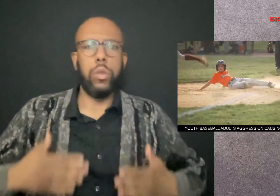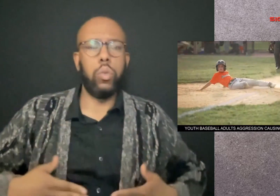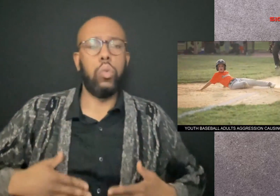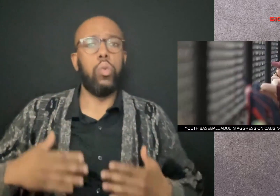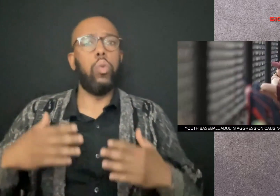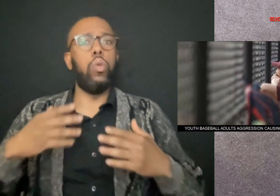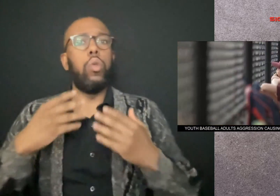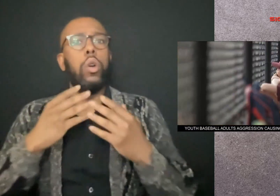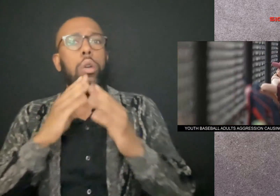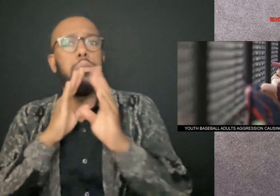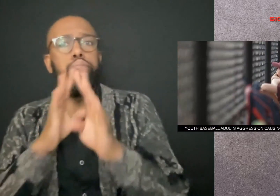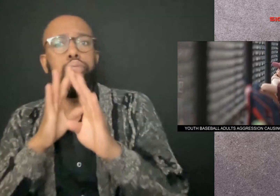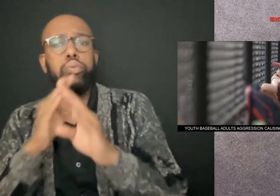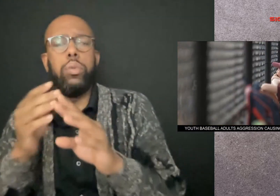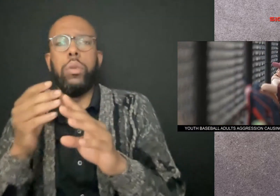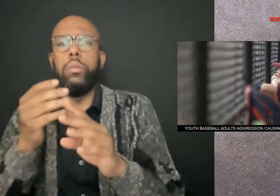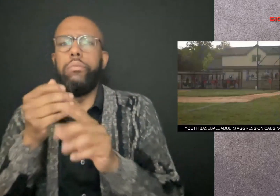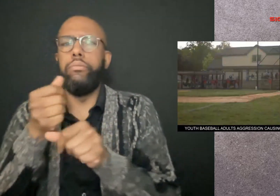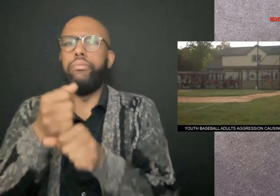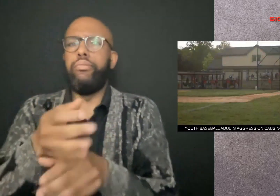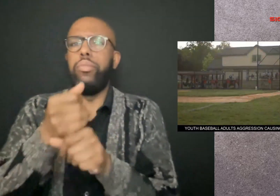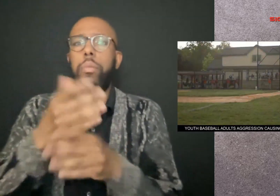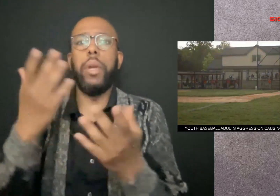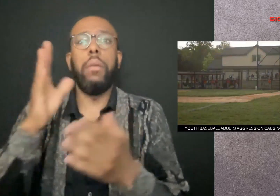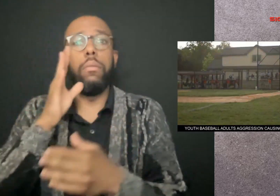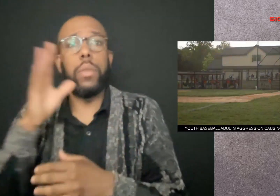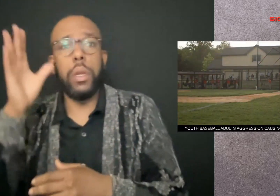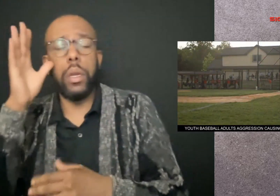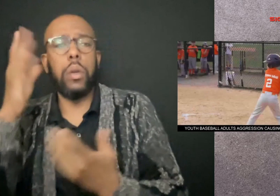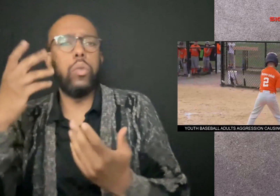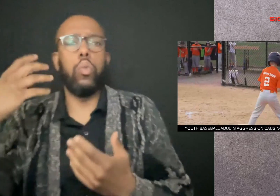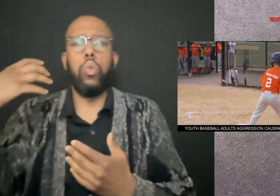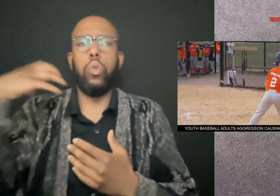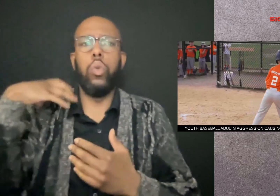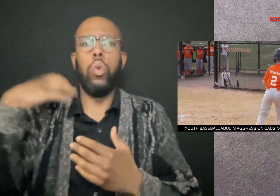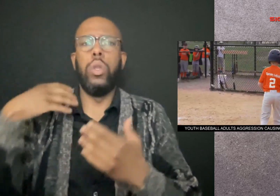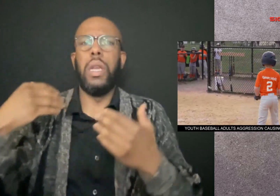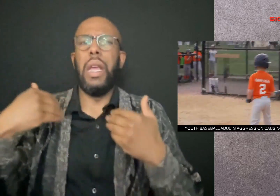Media observers believe the physical and verbal abuse by parents and coaches